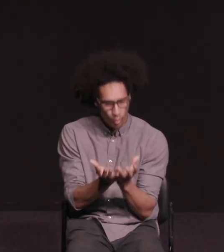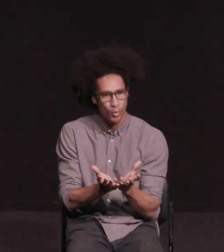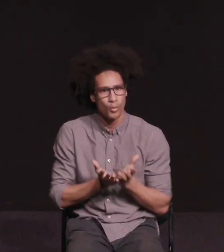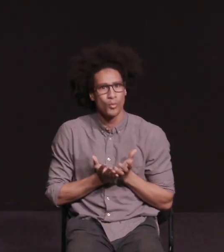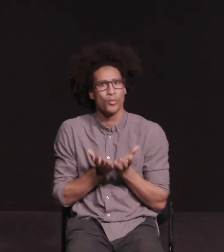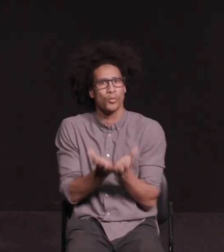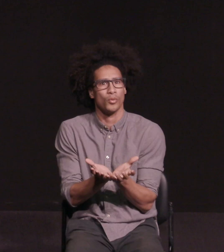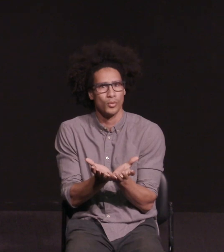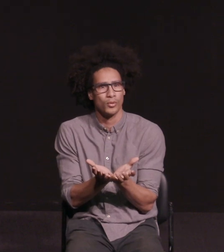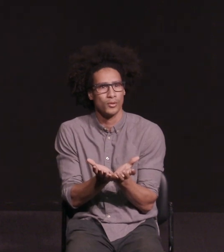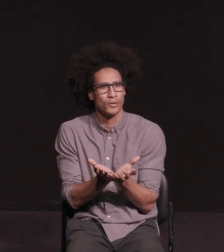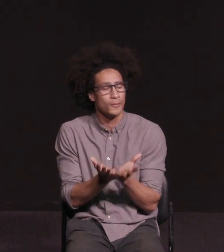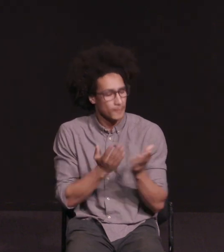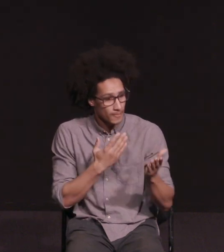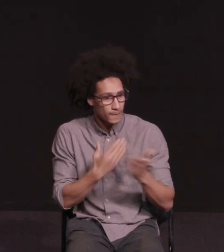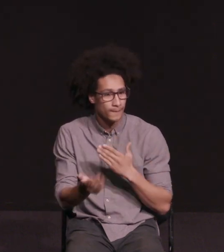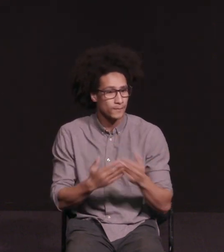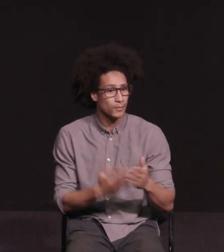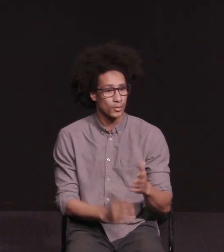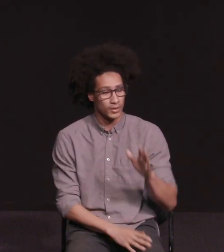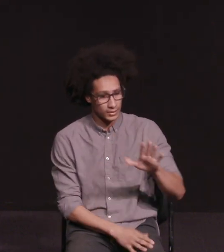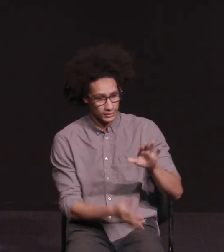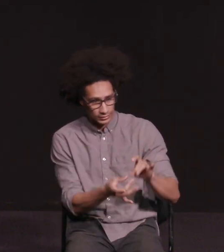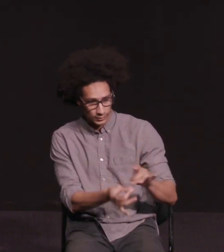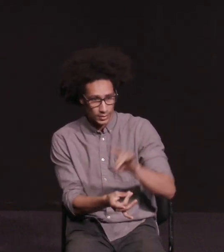Though his spirit will continue to alley-oop around his